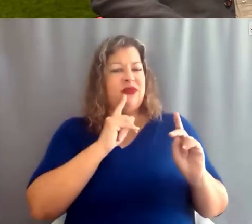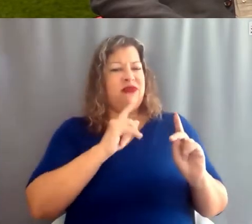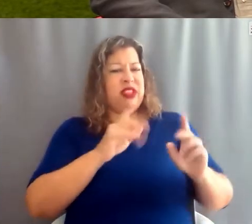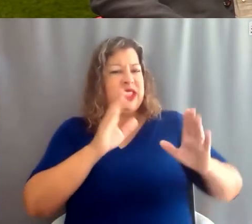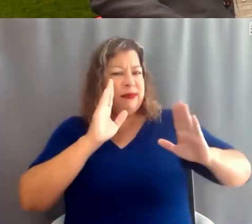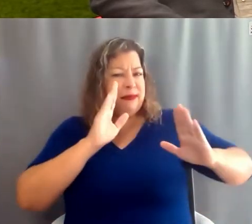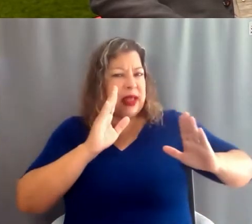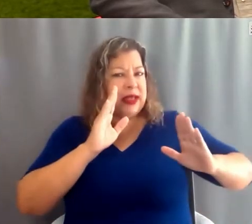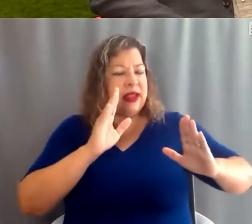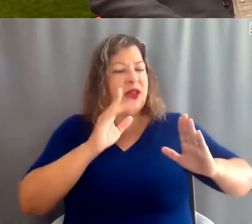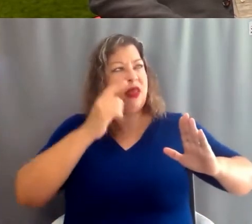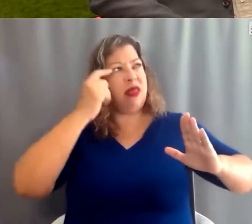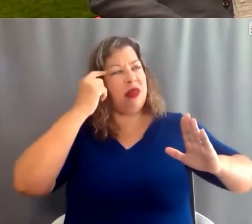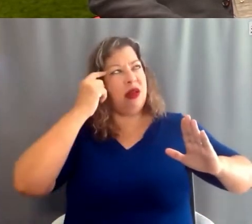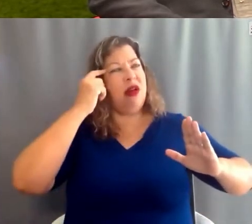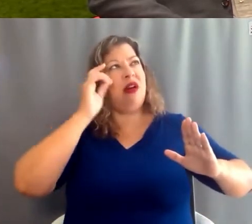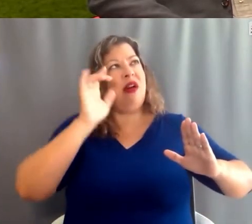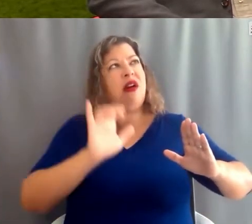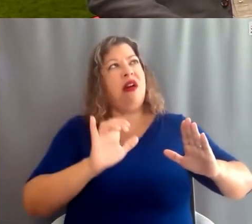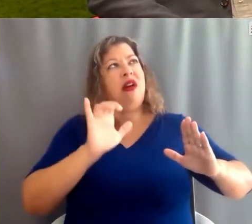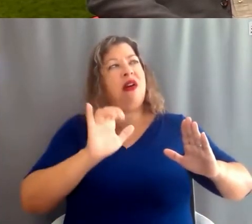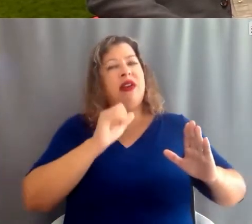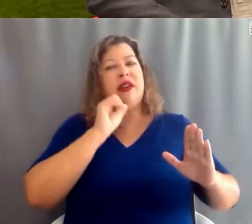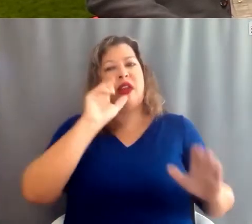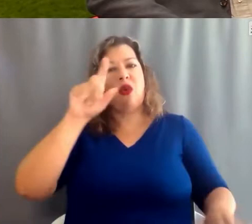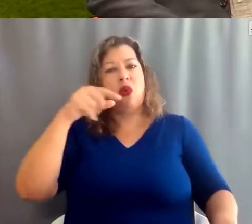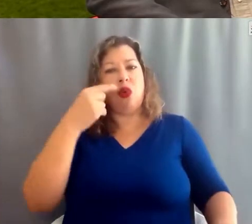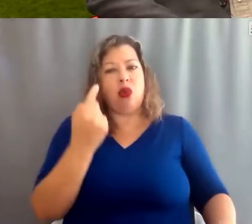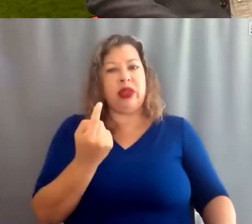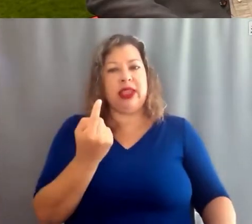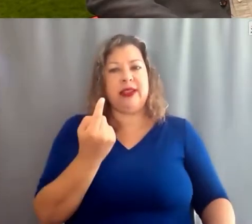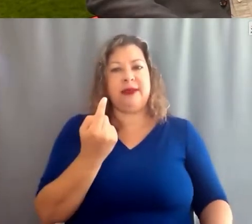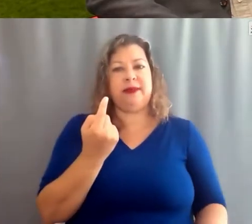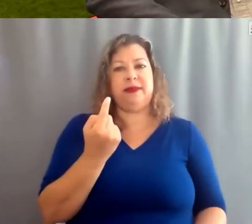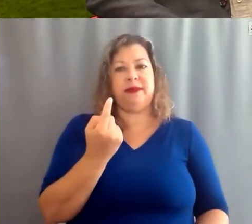Not just from the teacher's perspective, or the